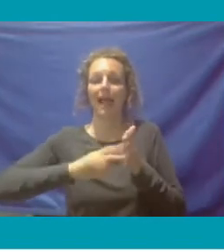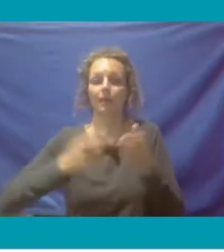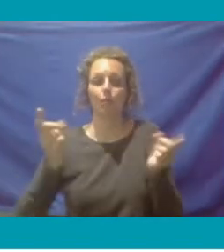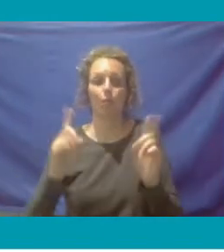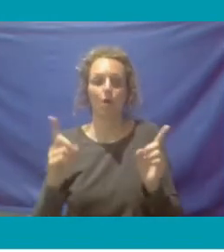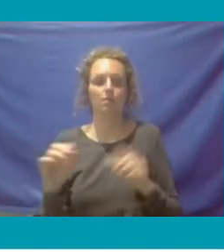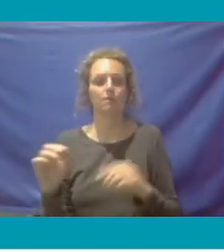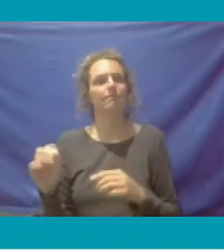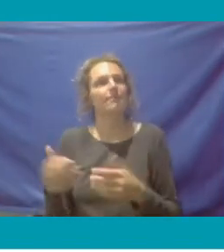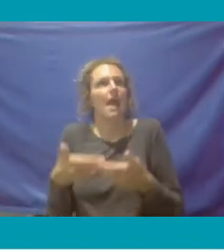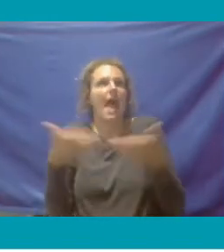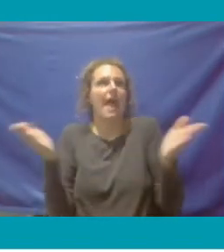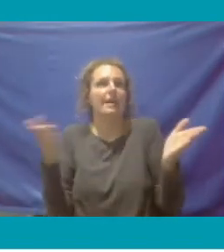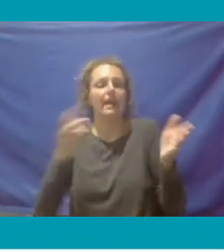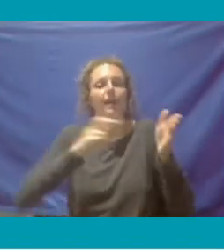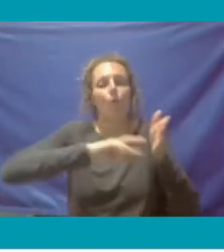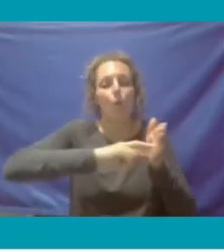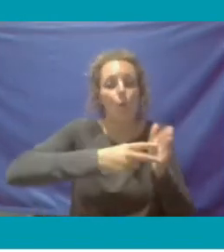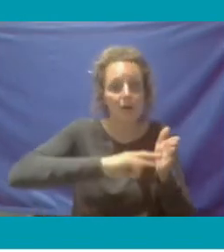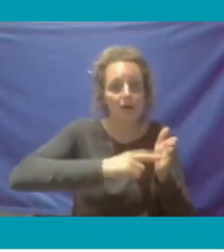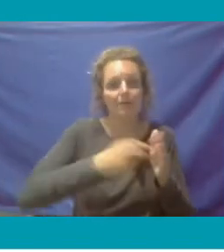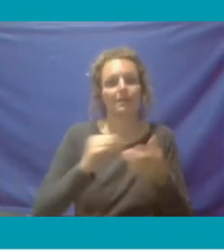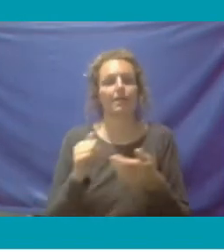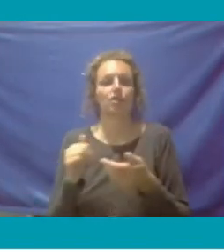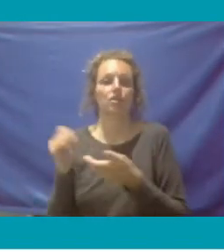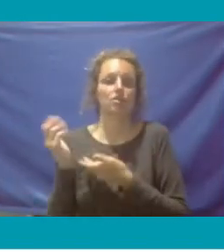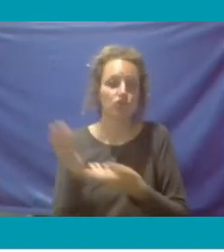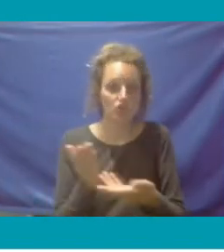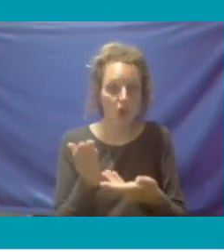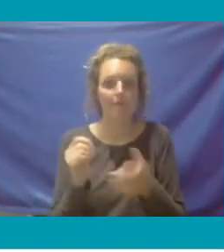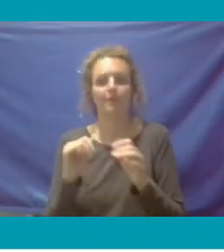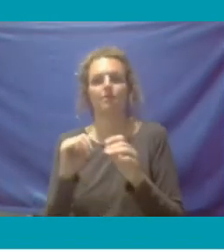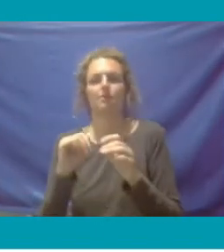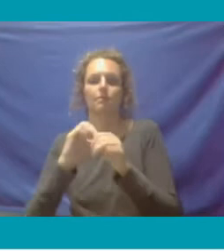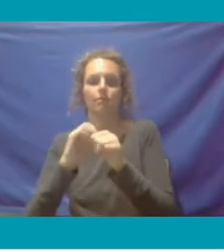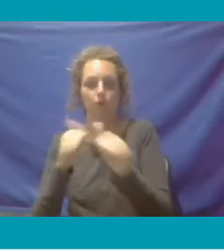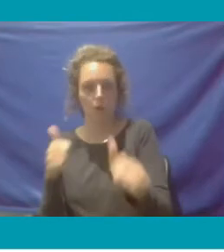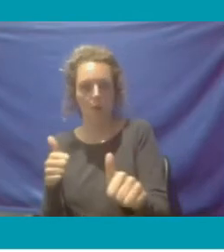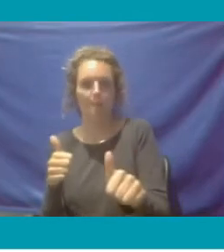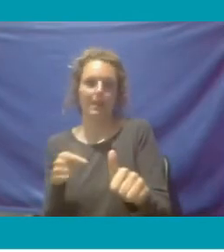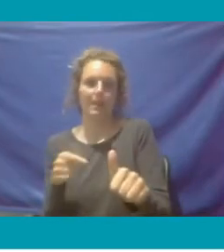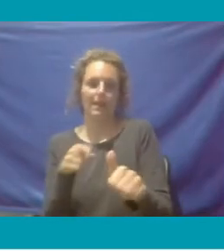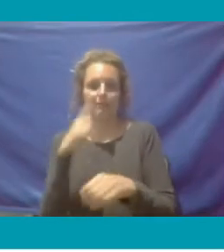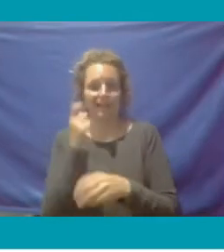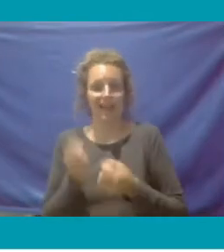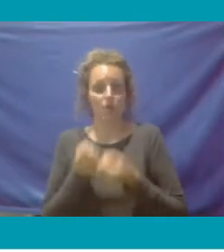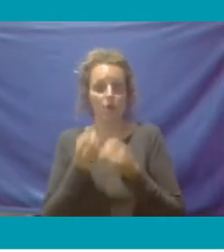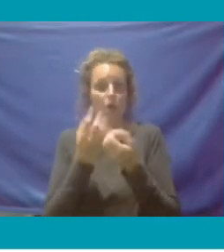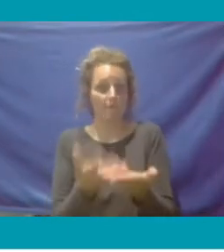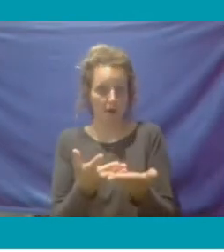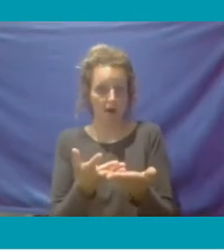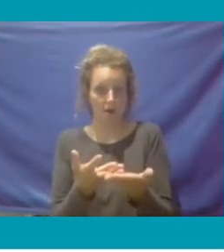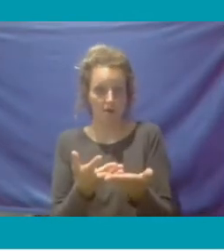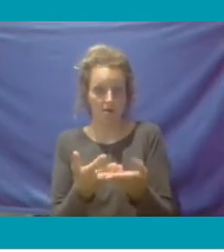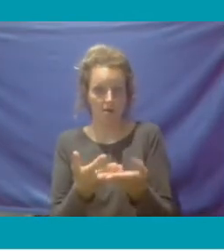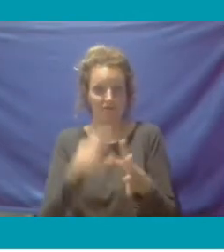offer appropriate service too. Our candidates, whether that's mainstream employment services on areas that we're not qualified to,